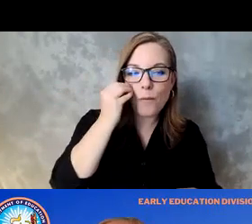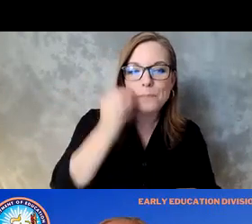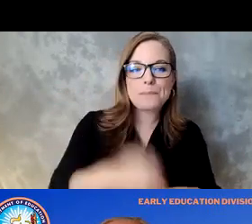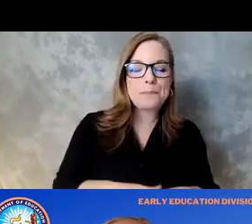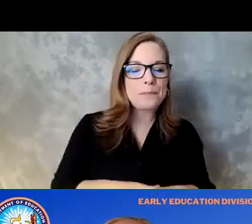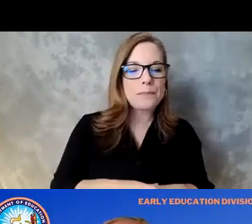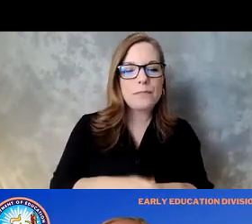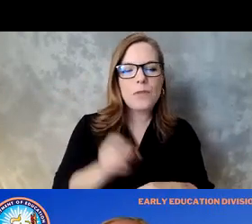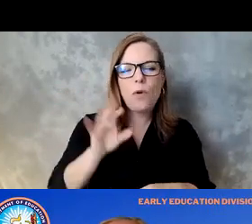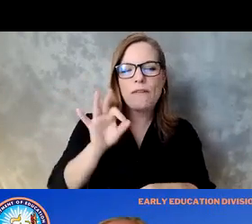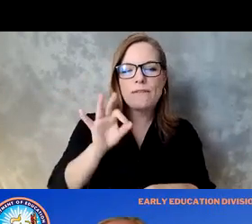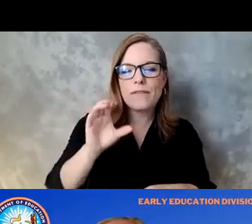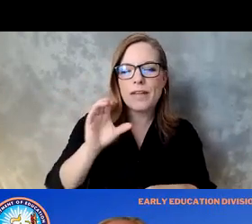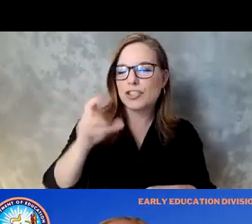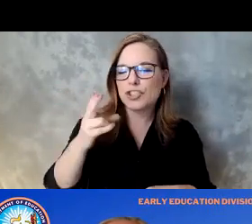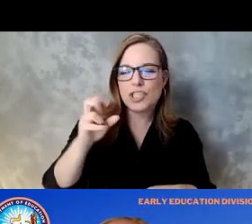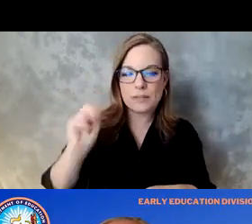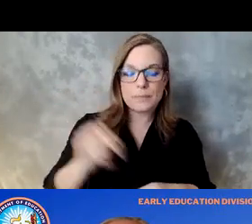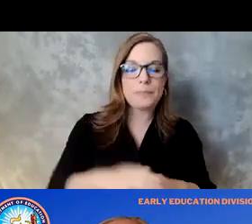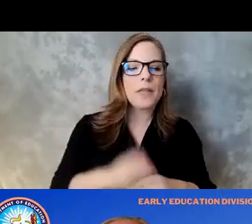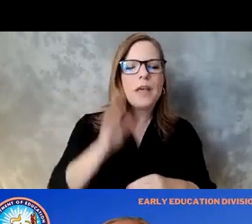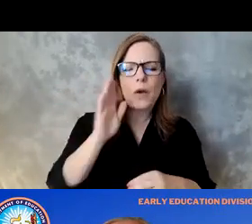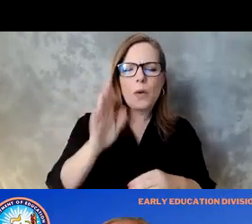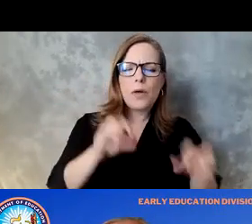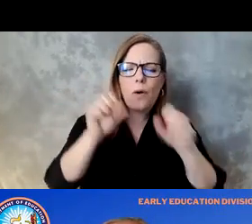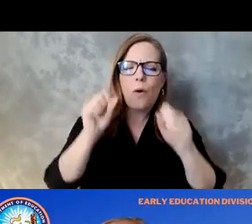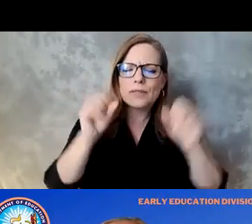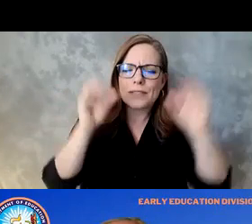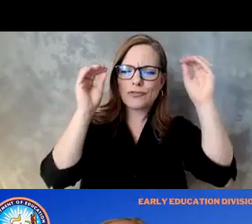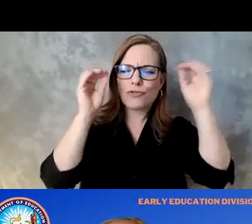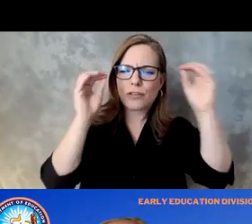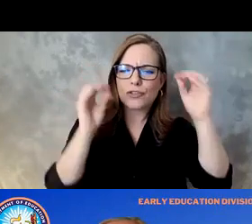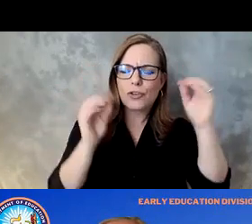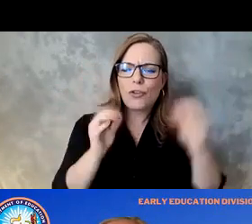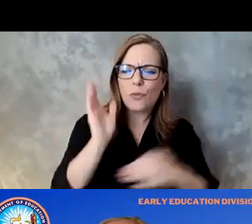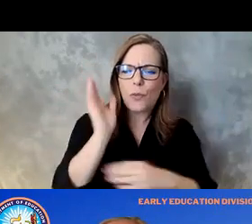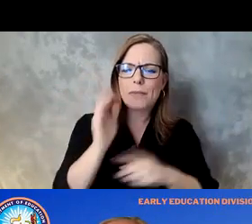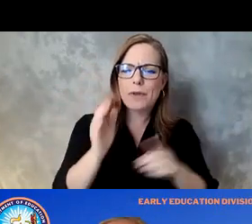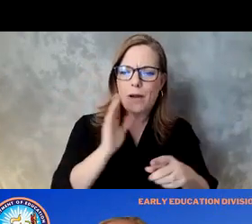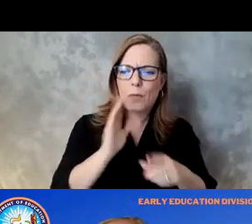And we'll have an instructional webinar so you can learn more about how to apply once